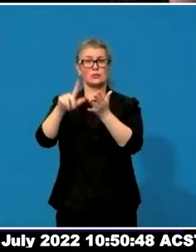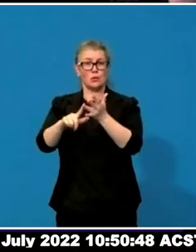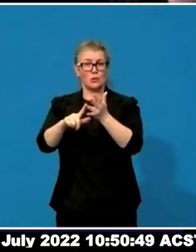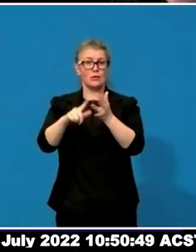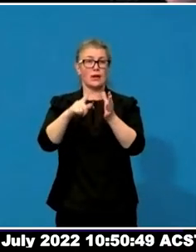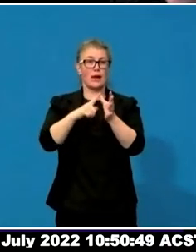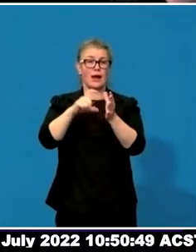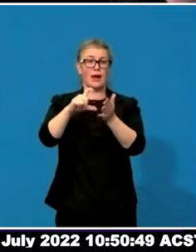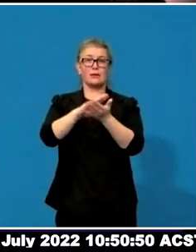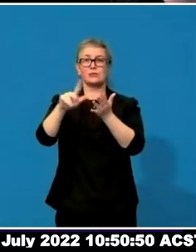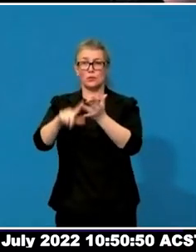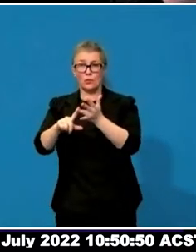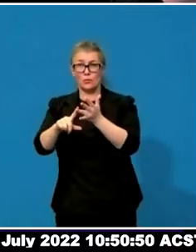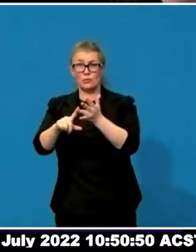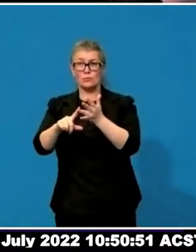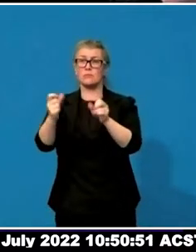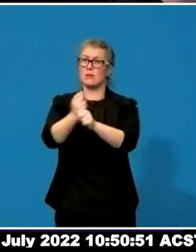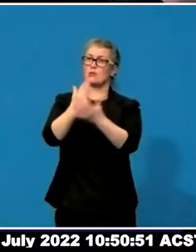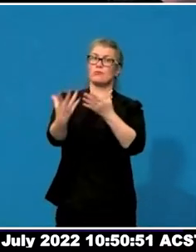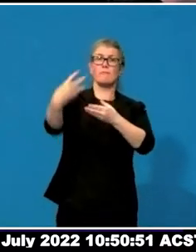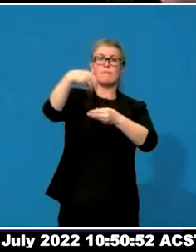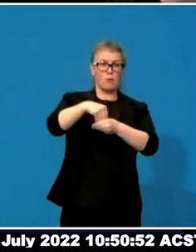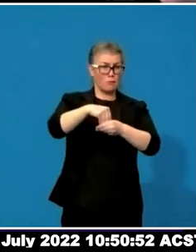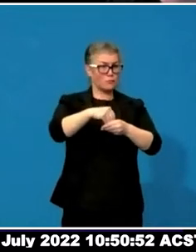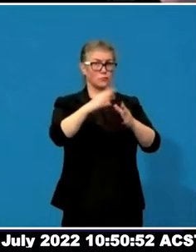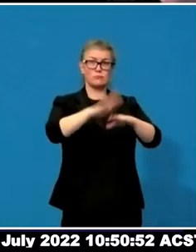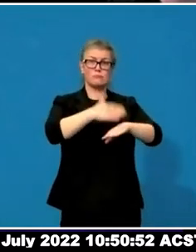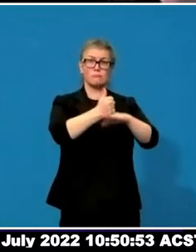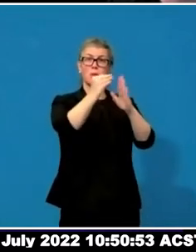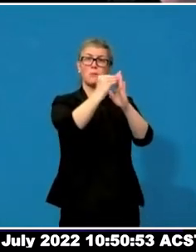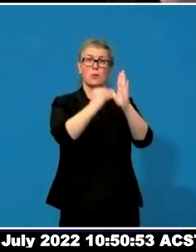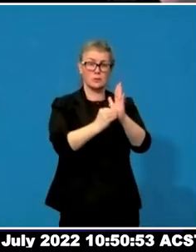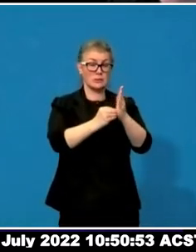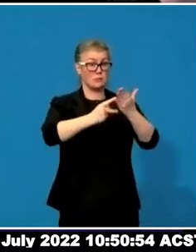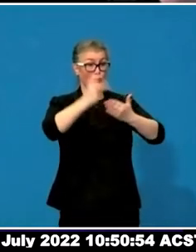Fifthly, whether the NDIA's policies and programs have been effective in addressing